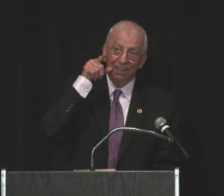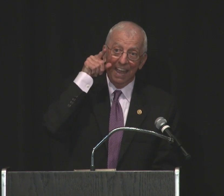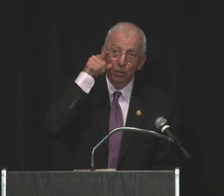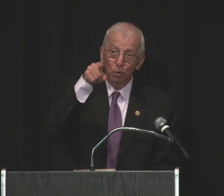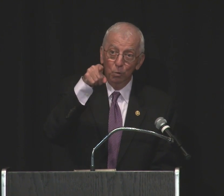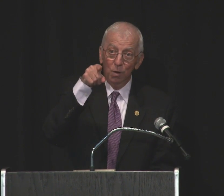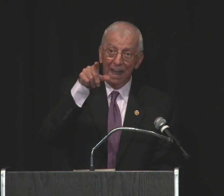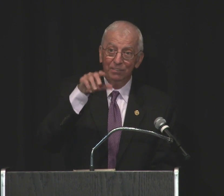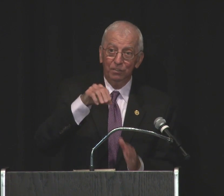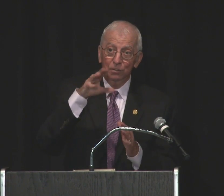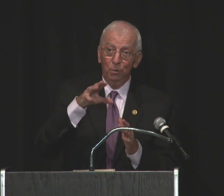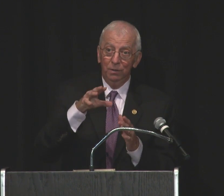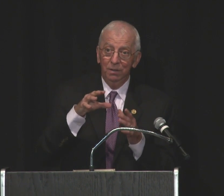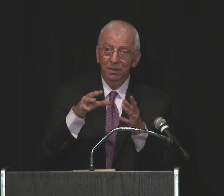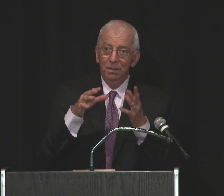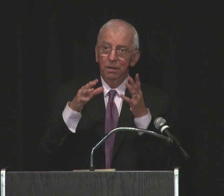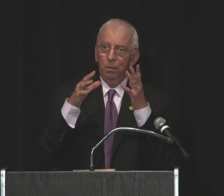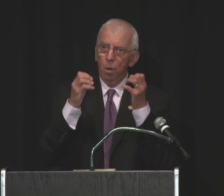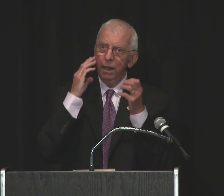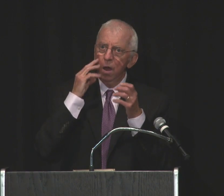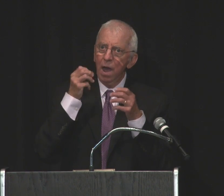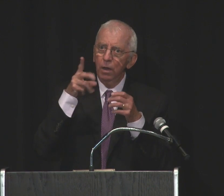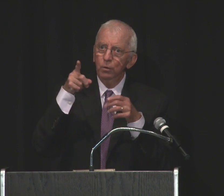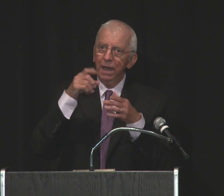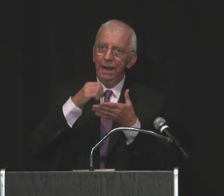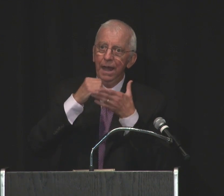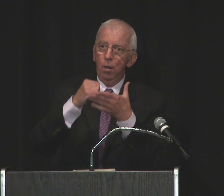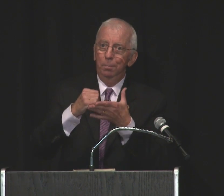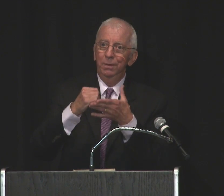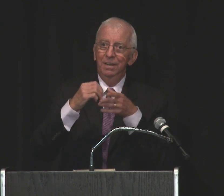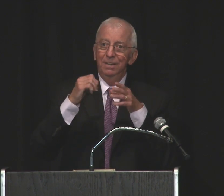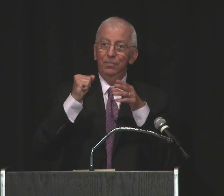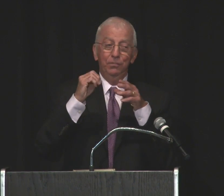that you as a student want to know how you can help.